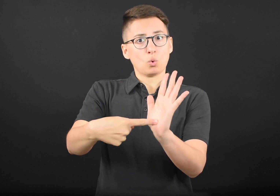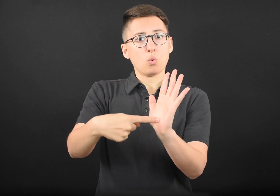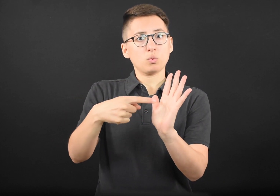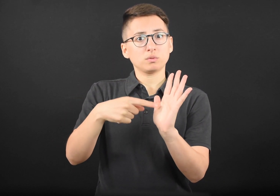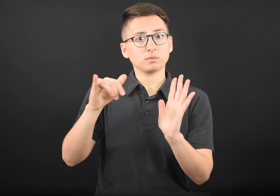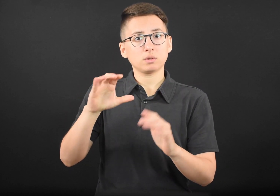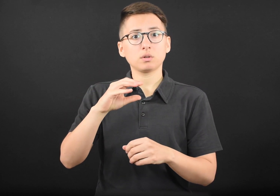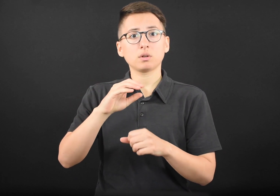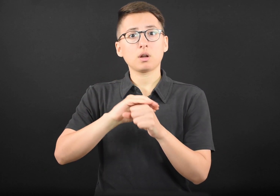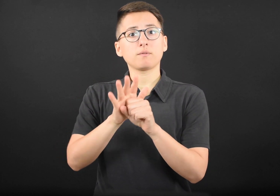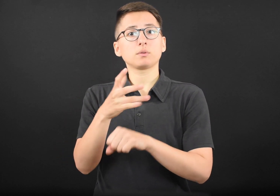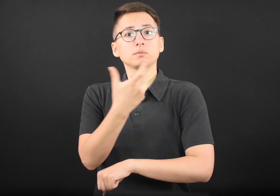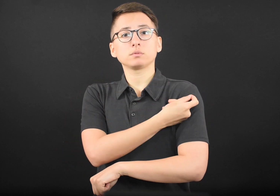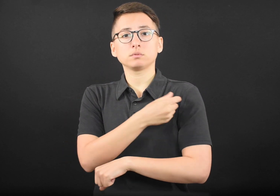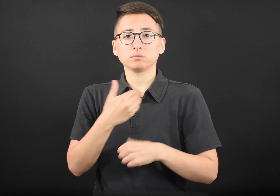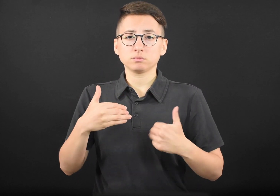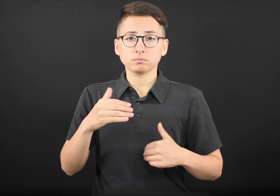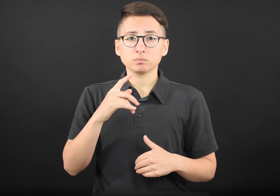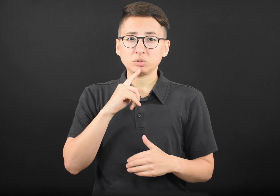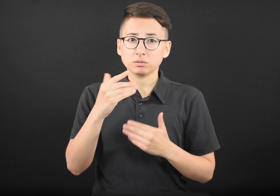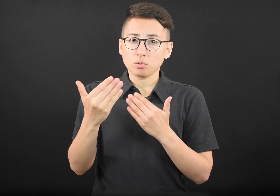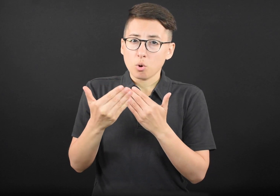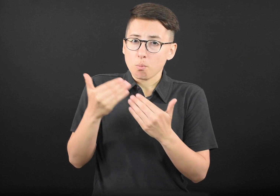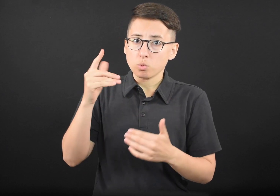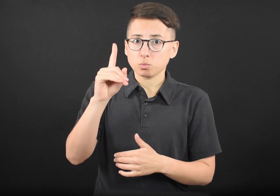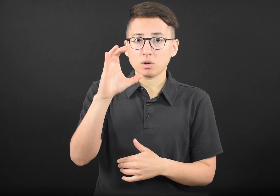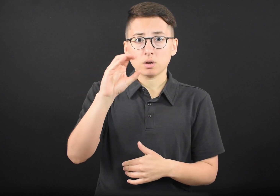continues to indicate that the COVID-19 vaccines